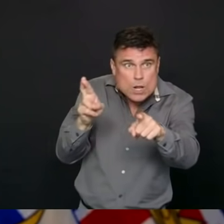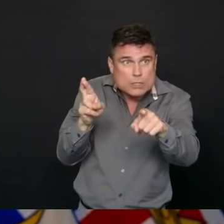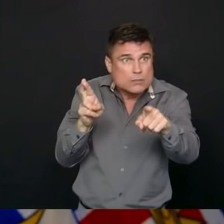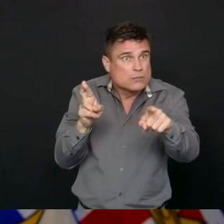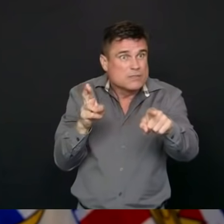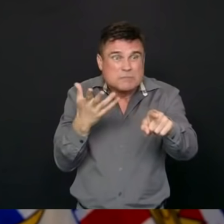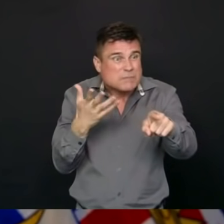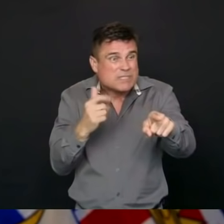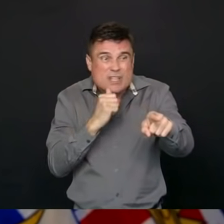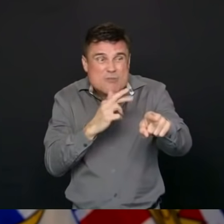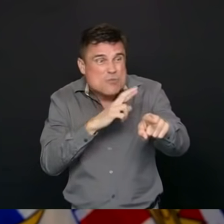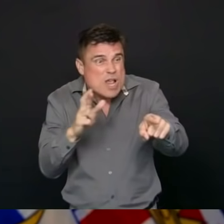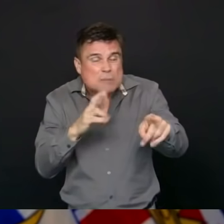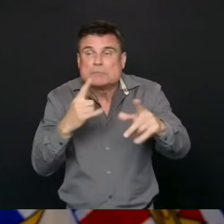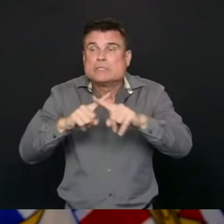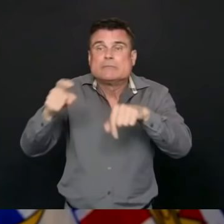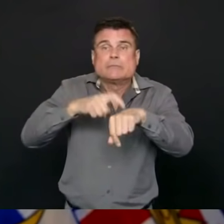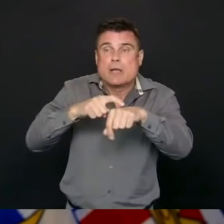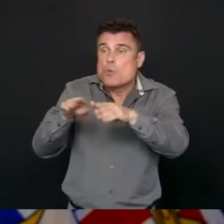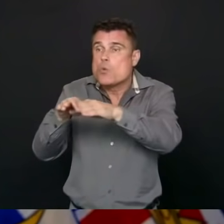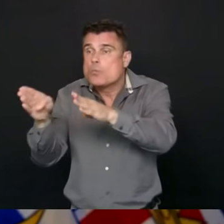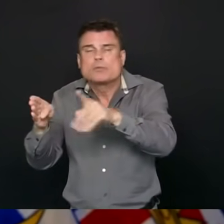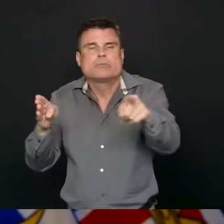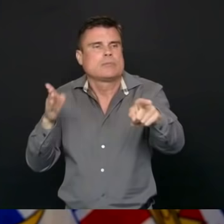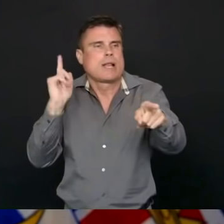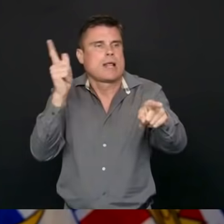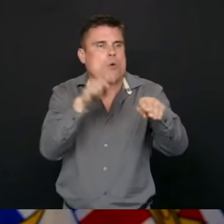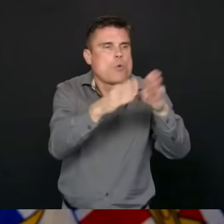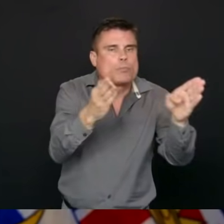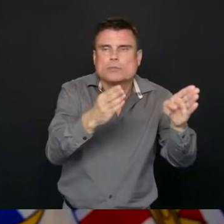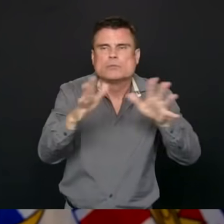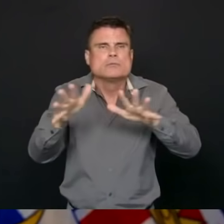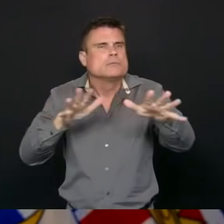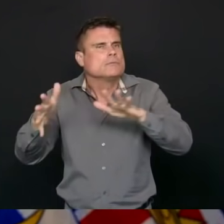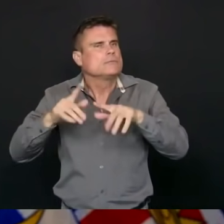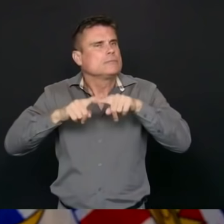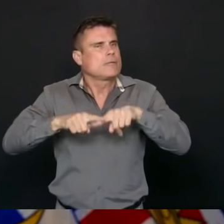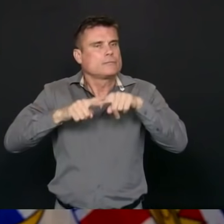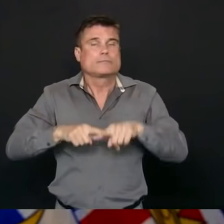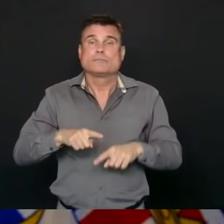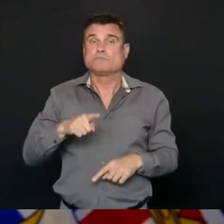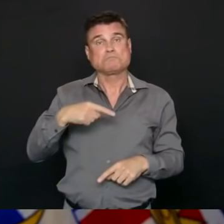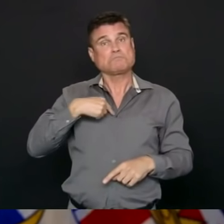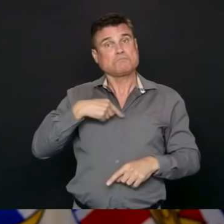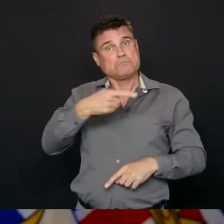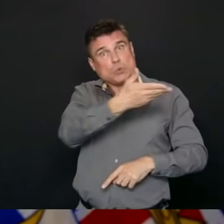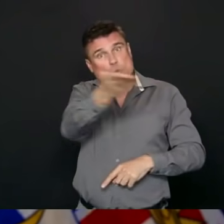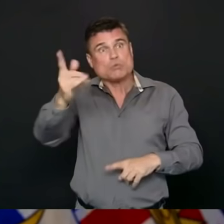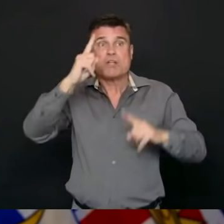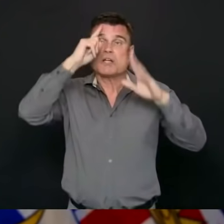It maybe not an effective business opposition for others. We do not expect that everybody must follow